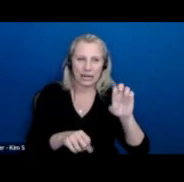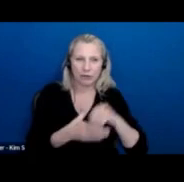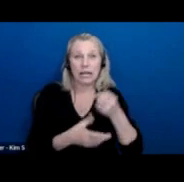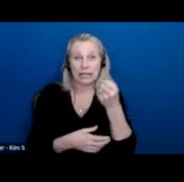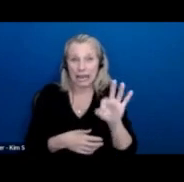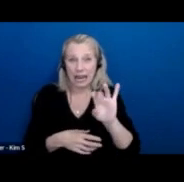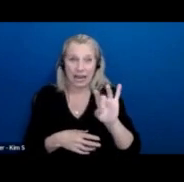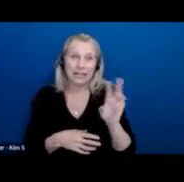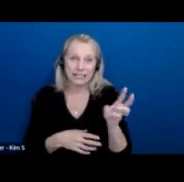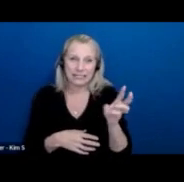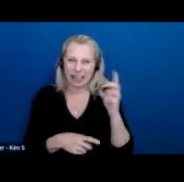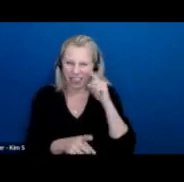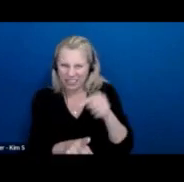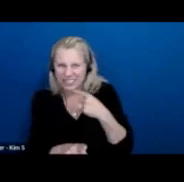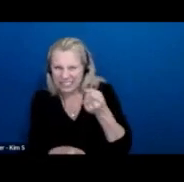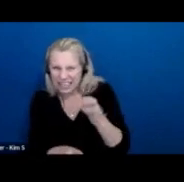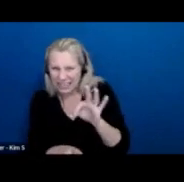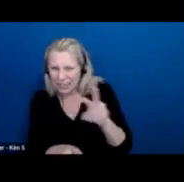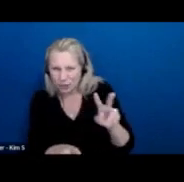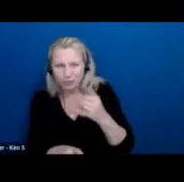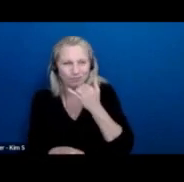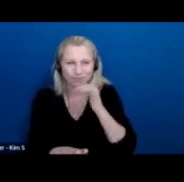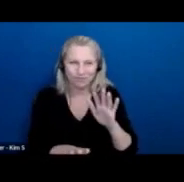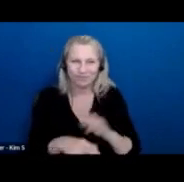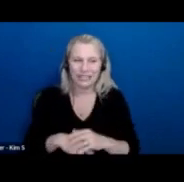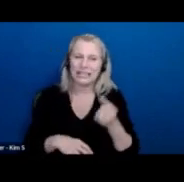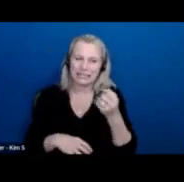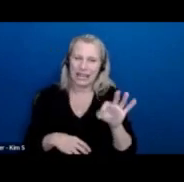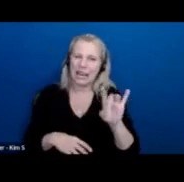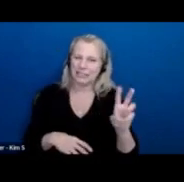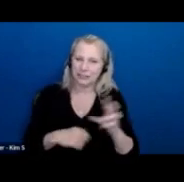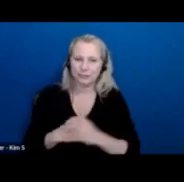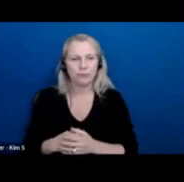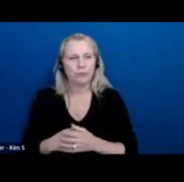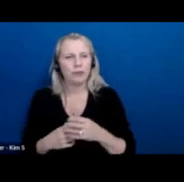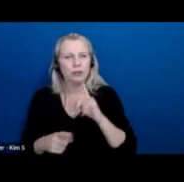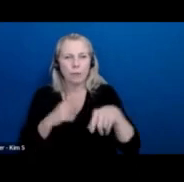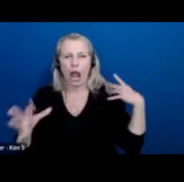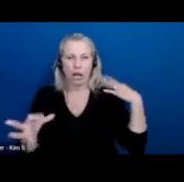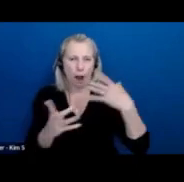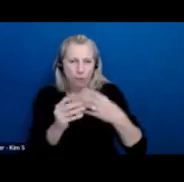think the slide says 1992. But in it, it talks about a comprehensive spectrum of mental